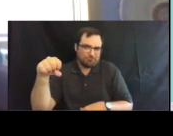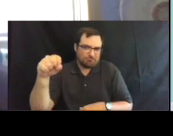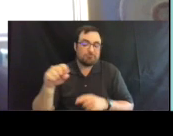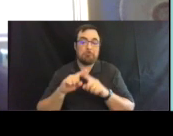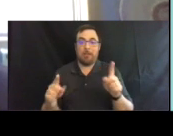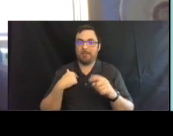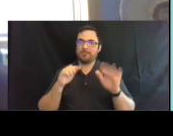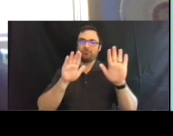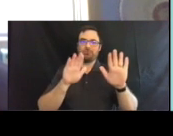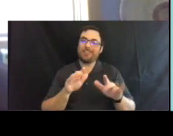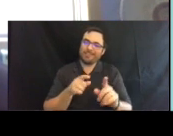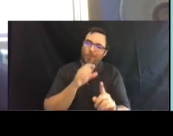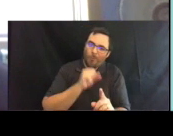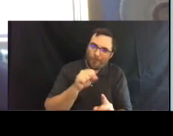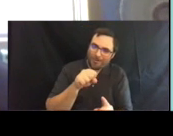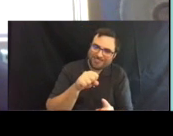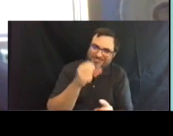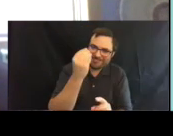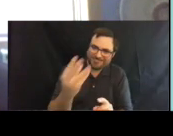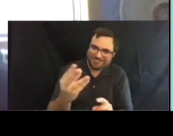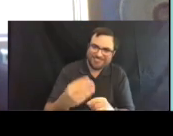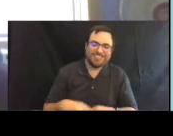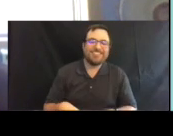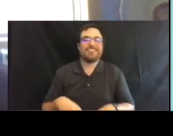they're old, but these great guides that if you work with me I've probably